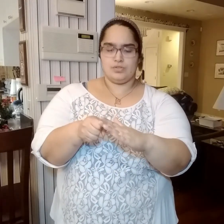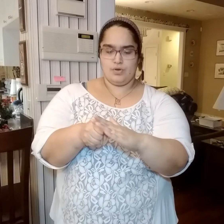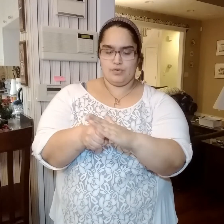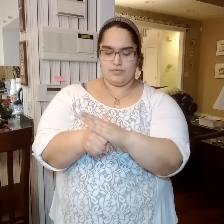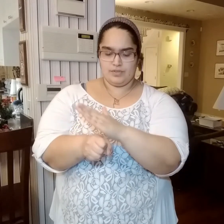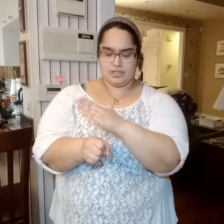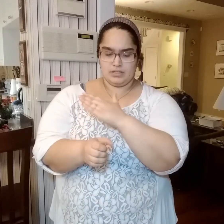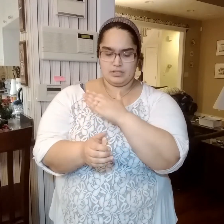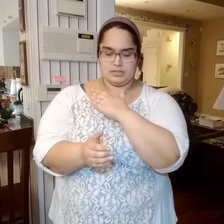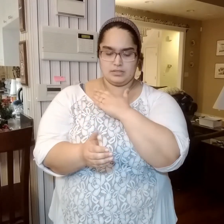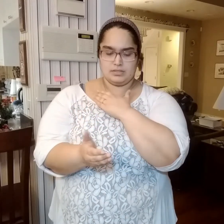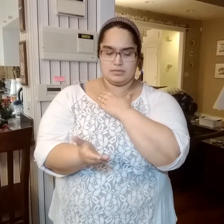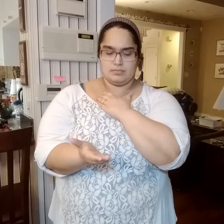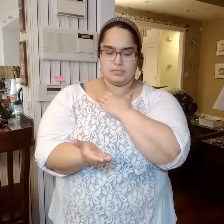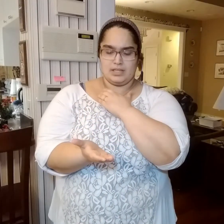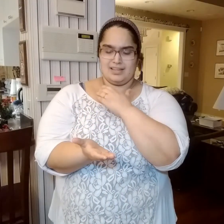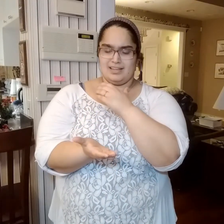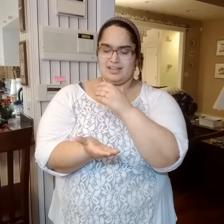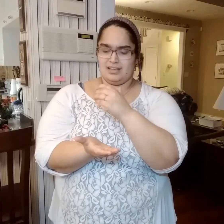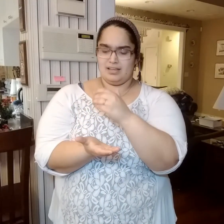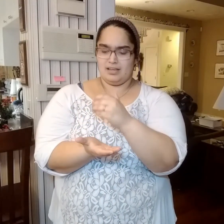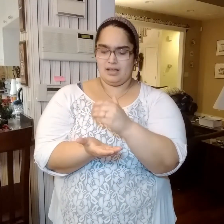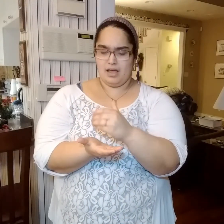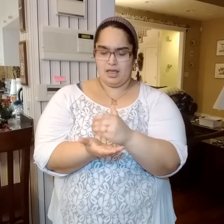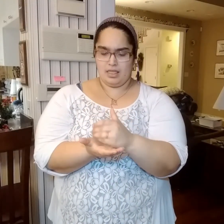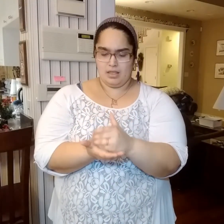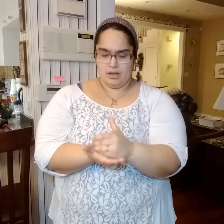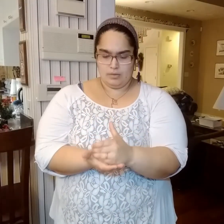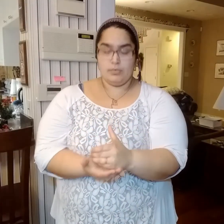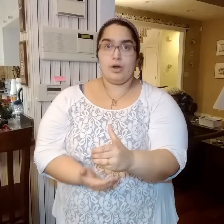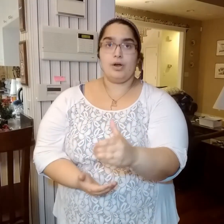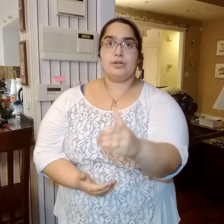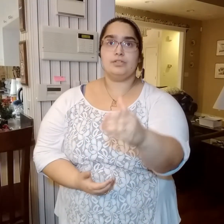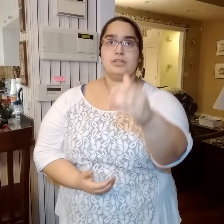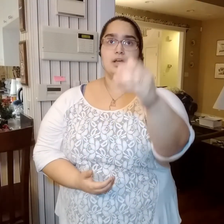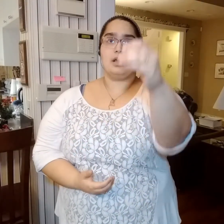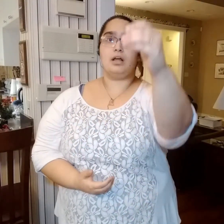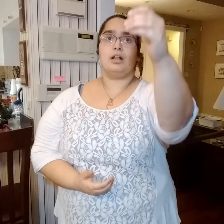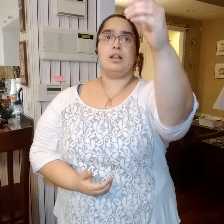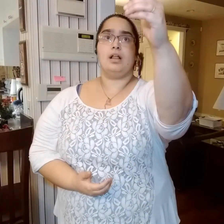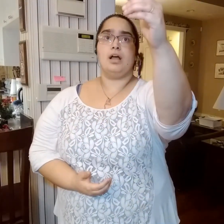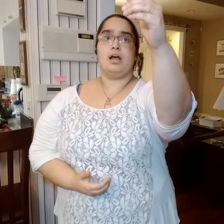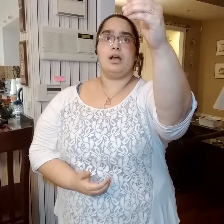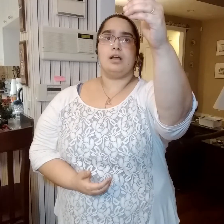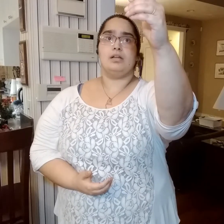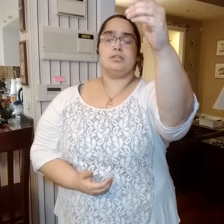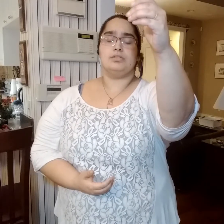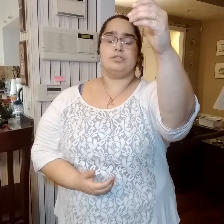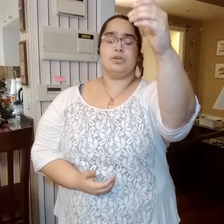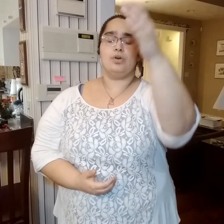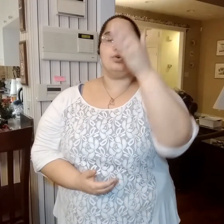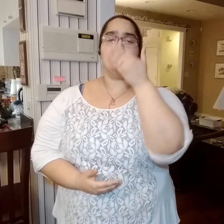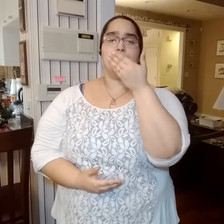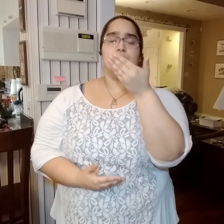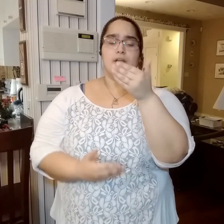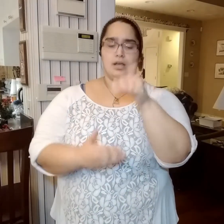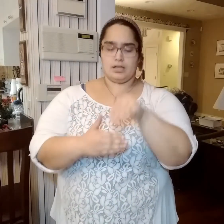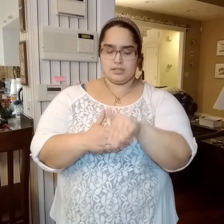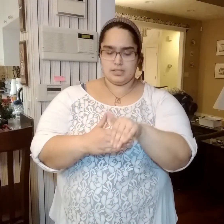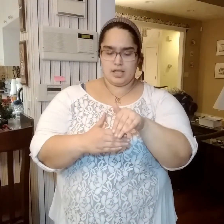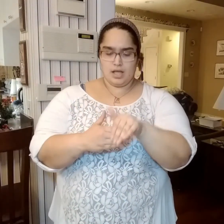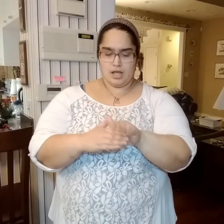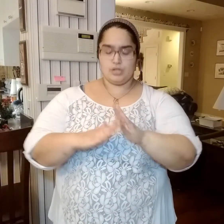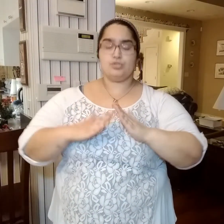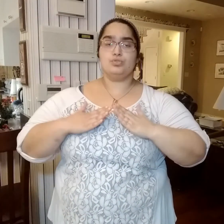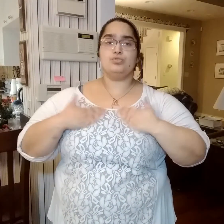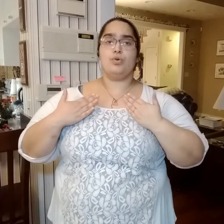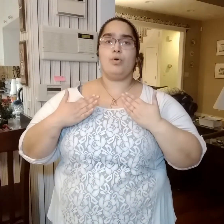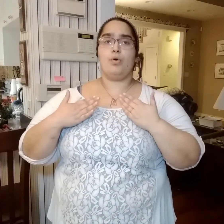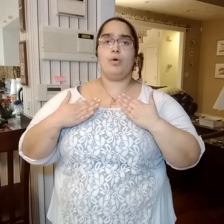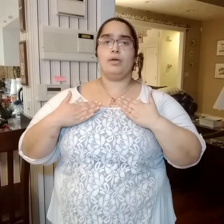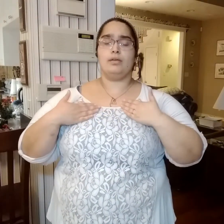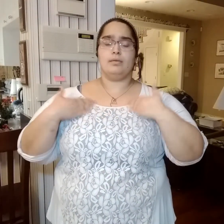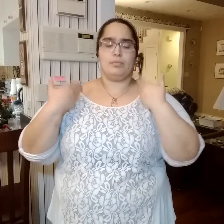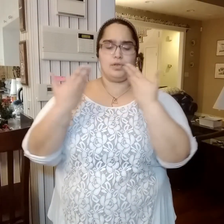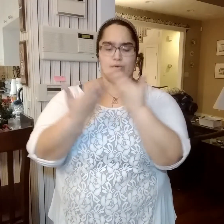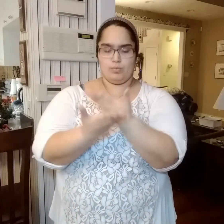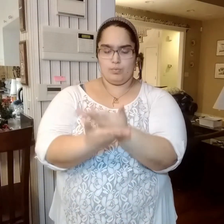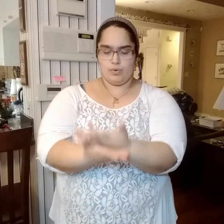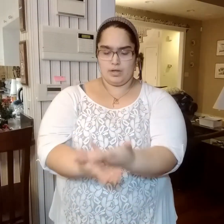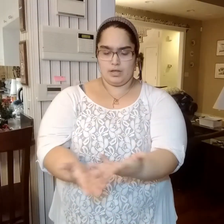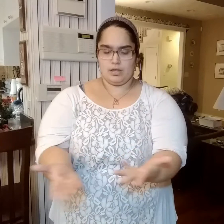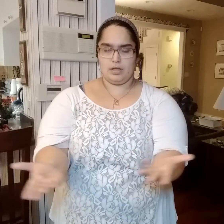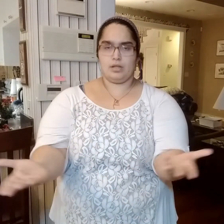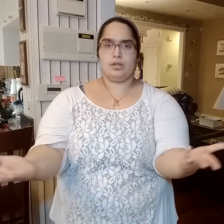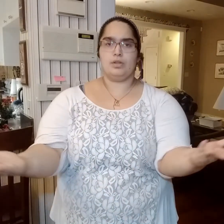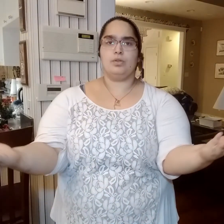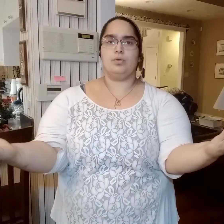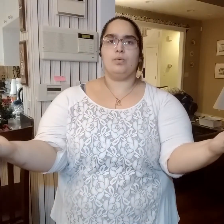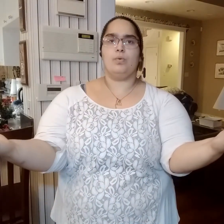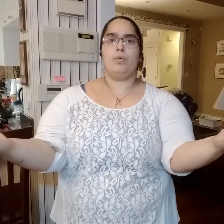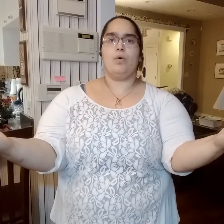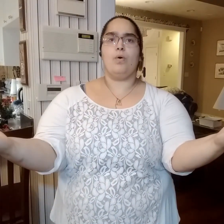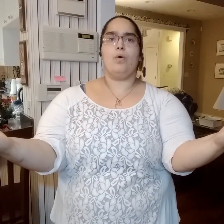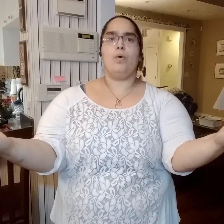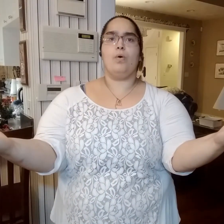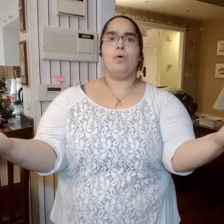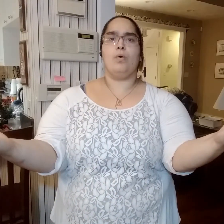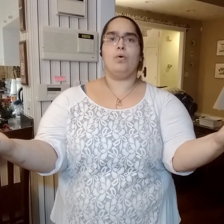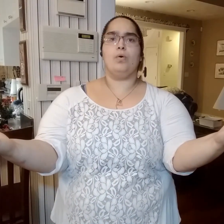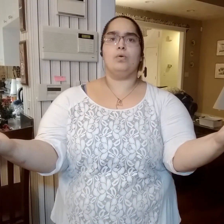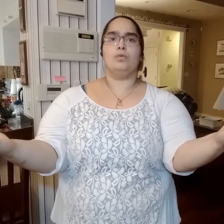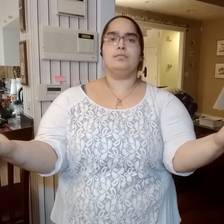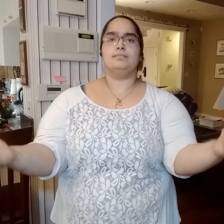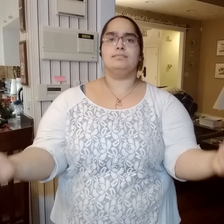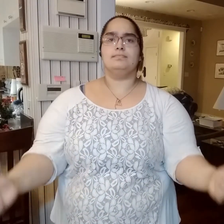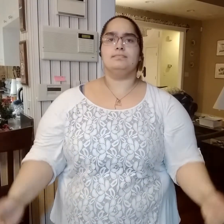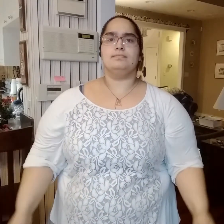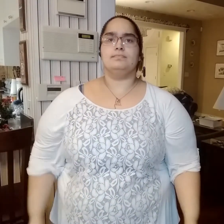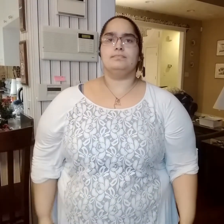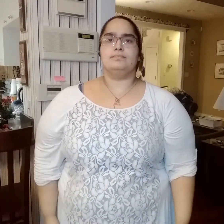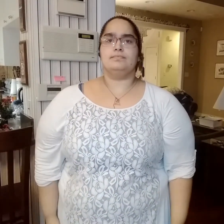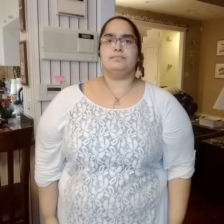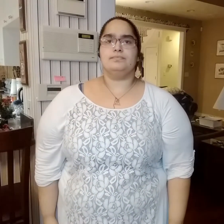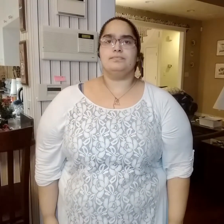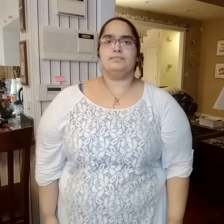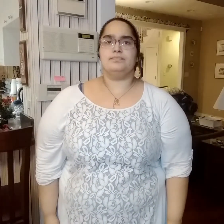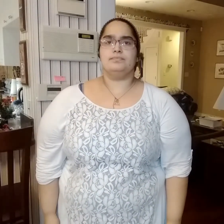So fill to me the parting glass, Good Night and Joy be with you all.